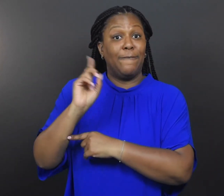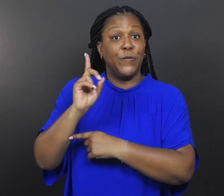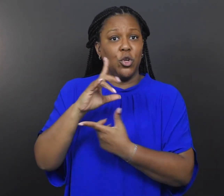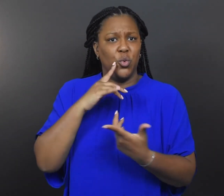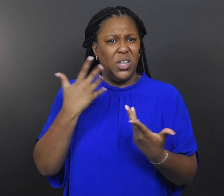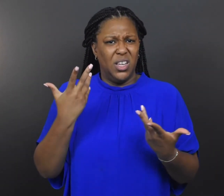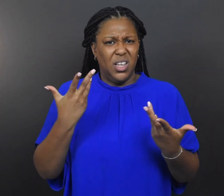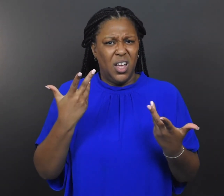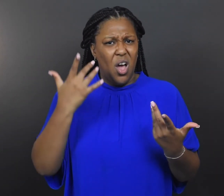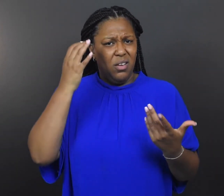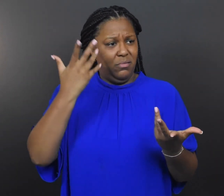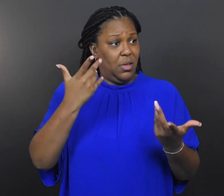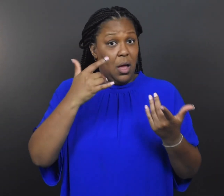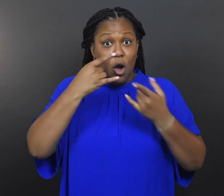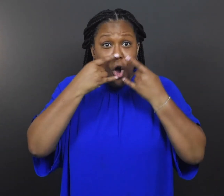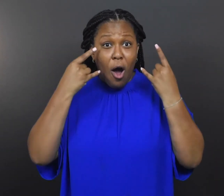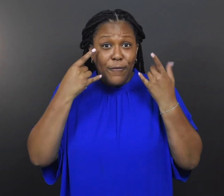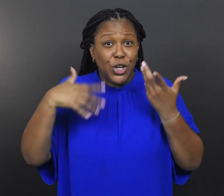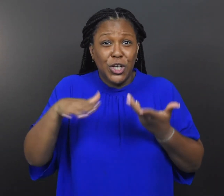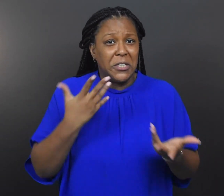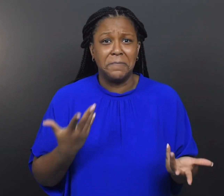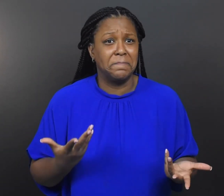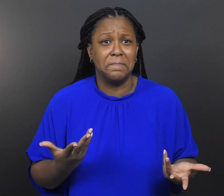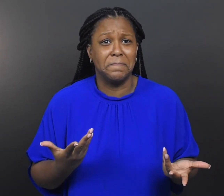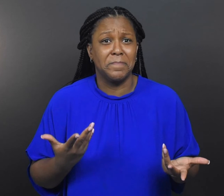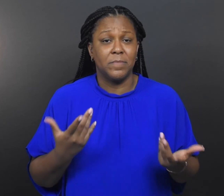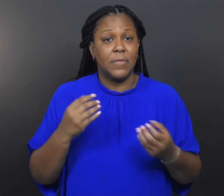In Denver, hardly a face was not covered.